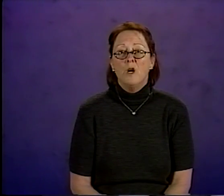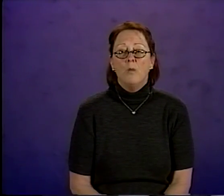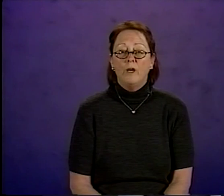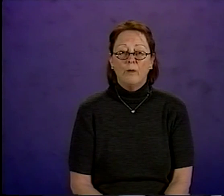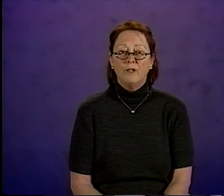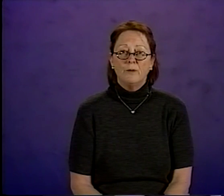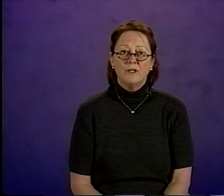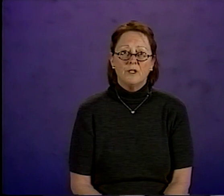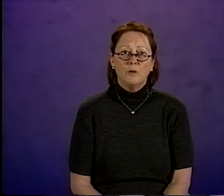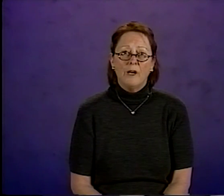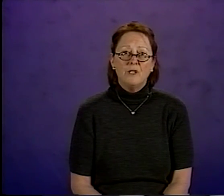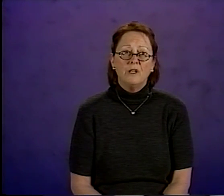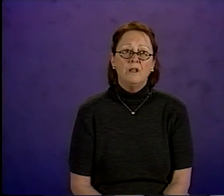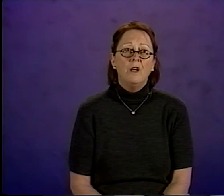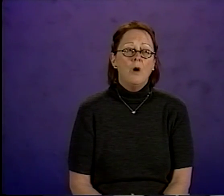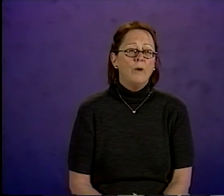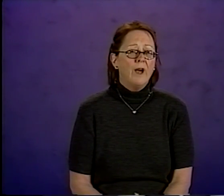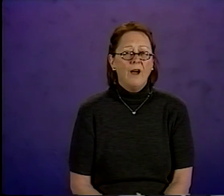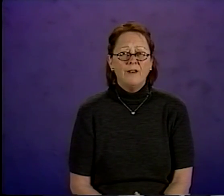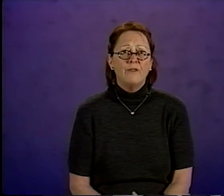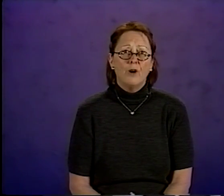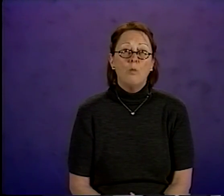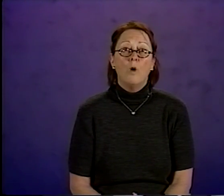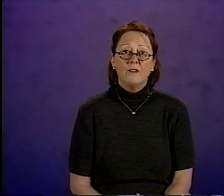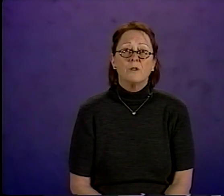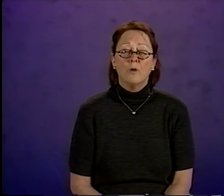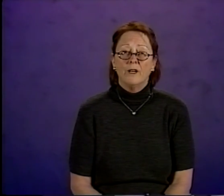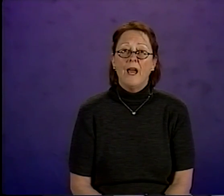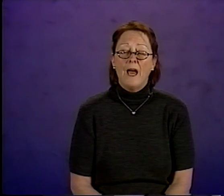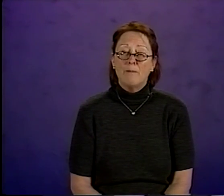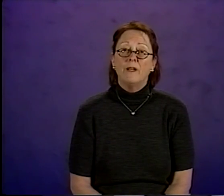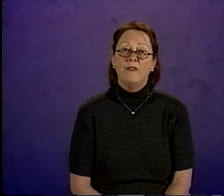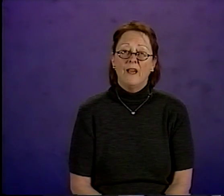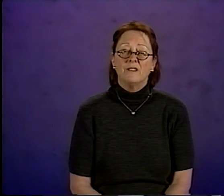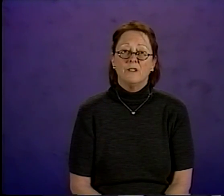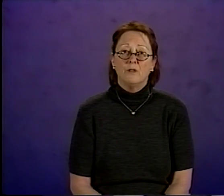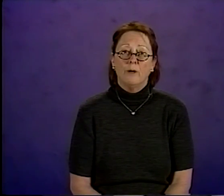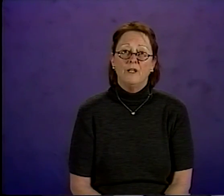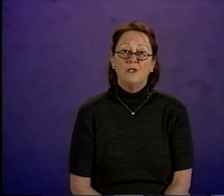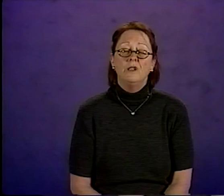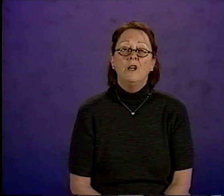We go into a situation, we kind of know what's going to happen in that situation,